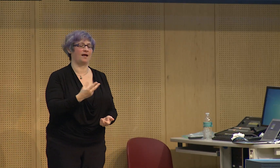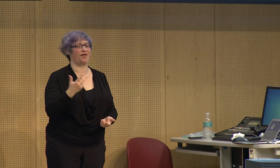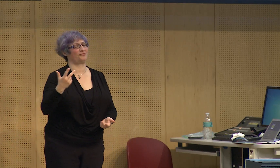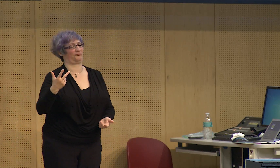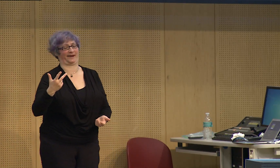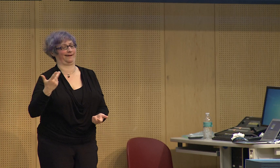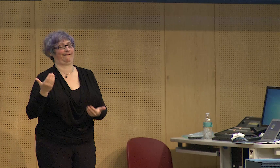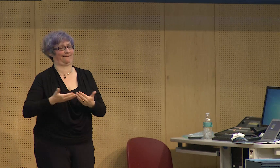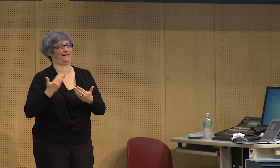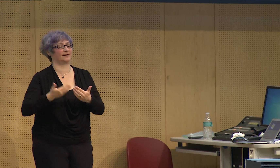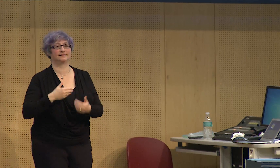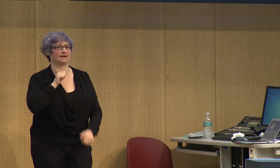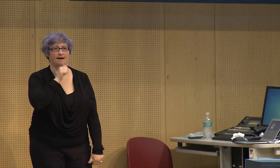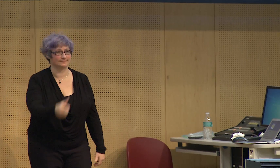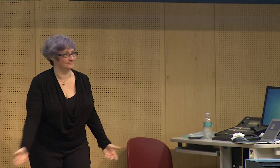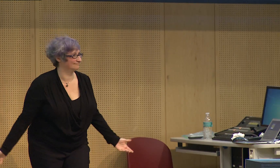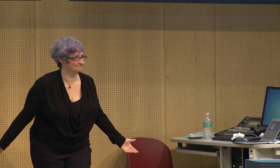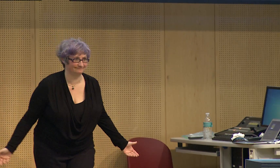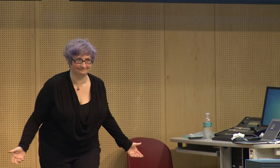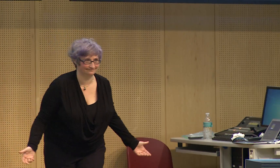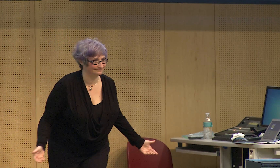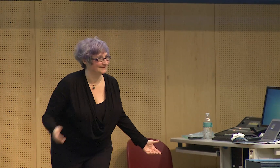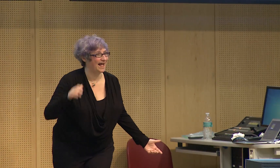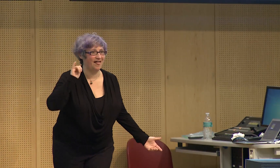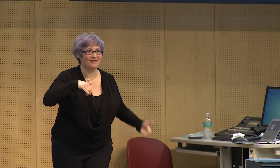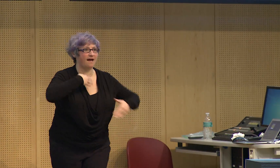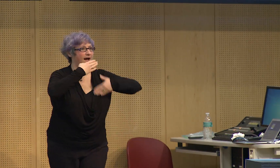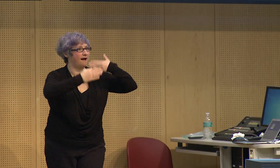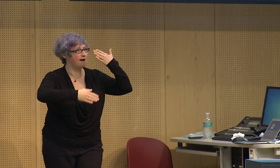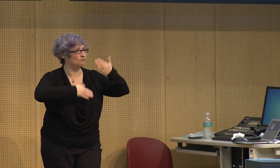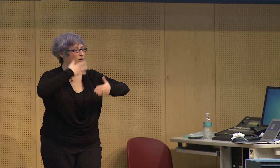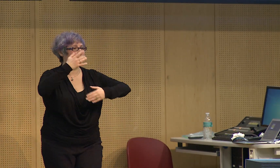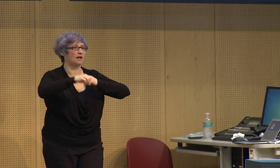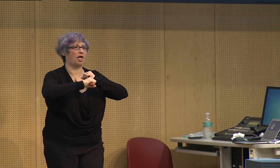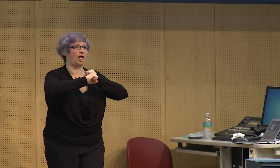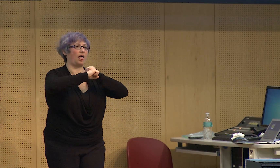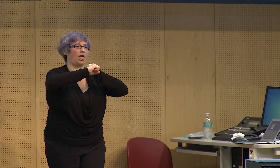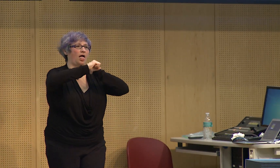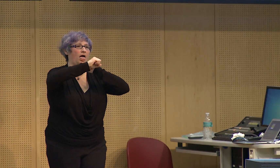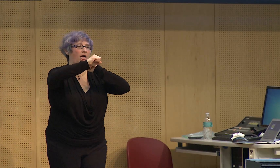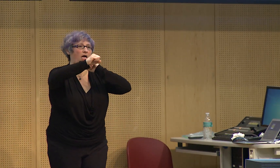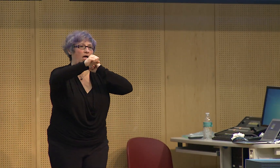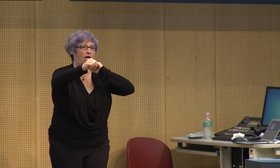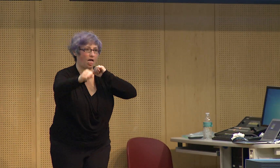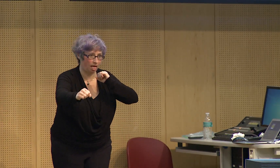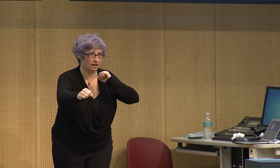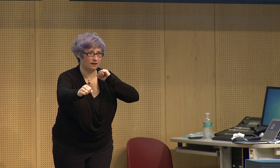but there's no research to show that. People might think, well, going from one, then you get to two.